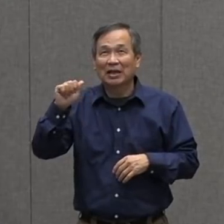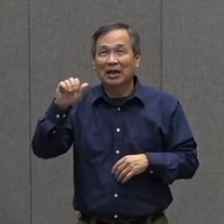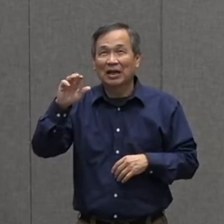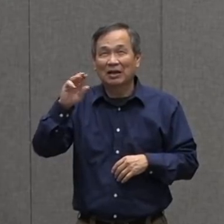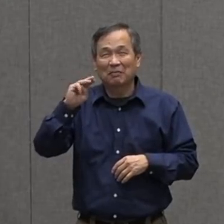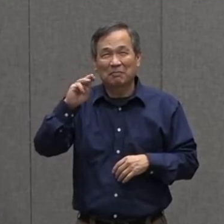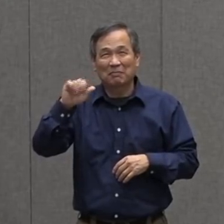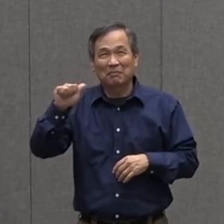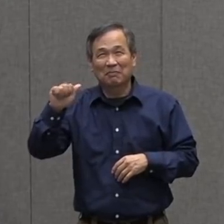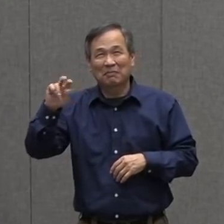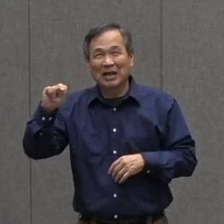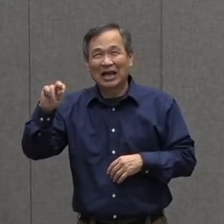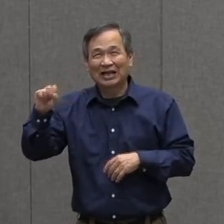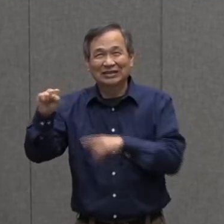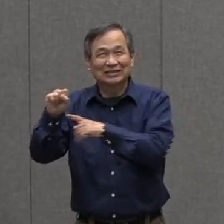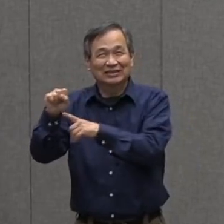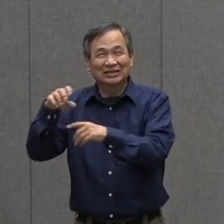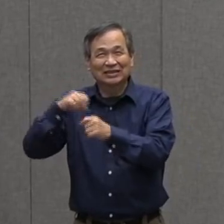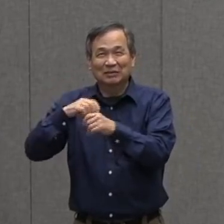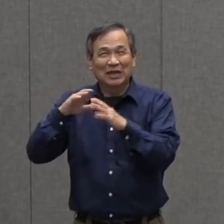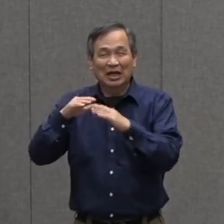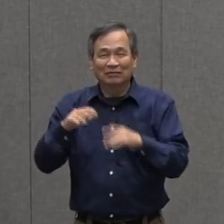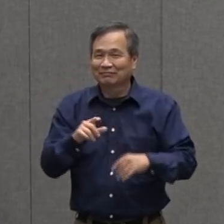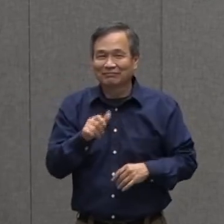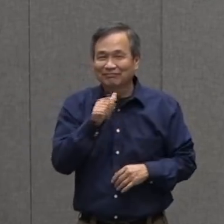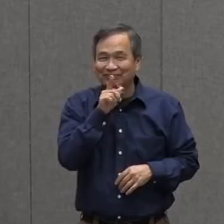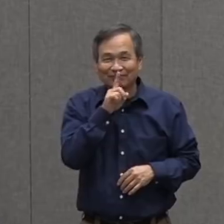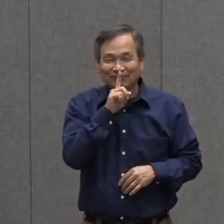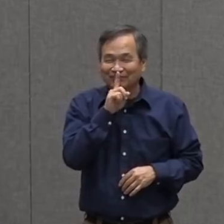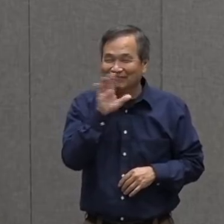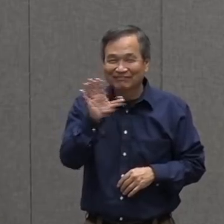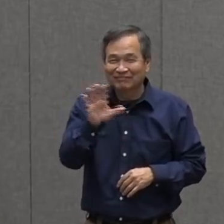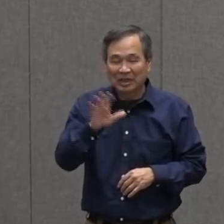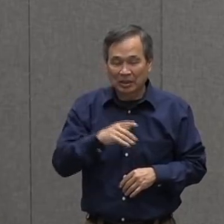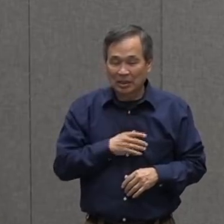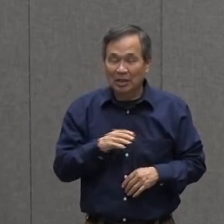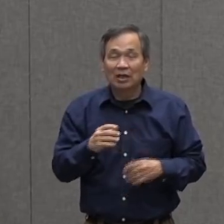No, that doesn't sound quite right. I think I'm gonna try men.